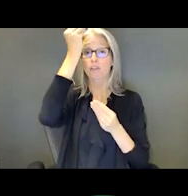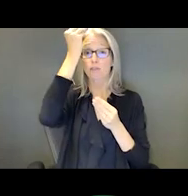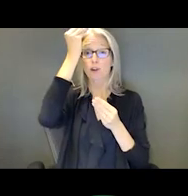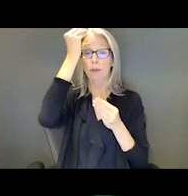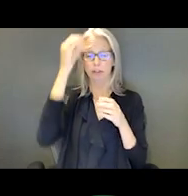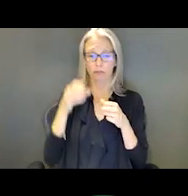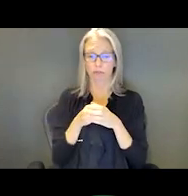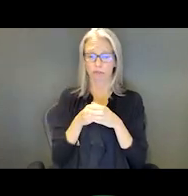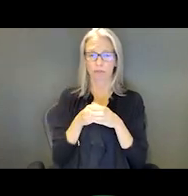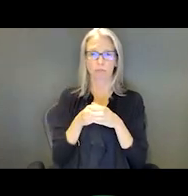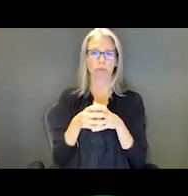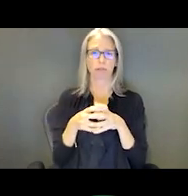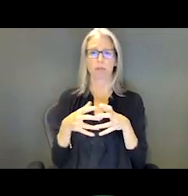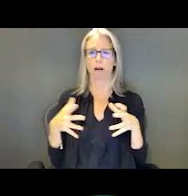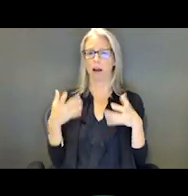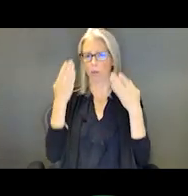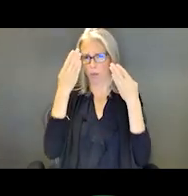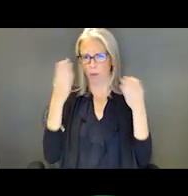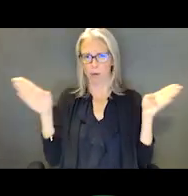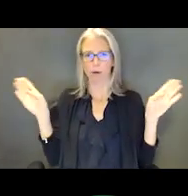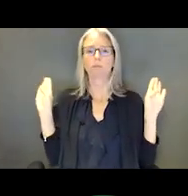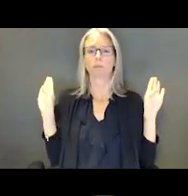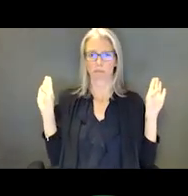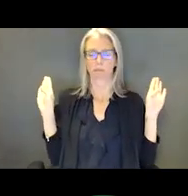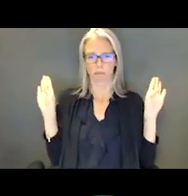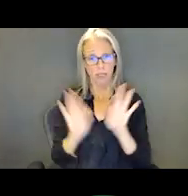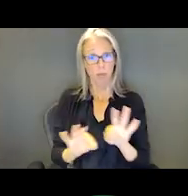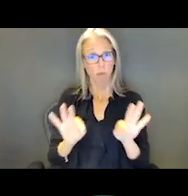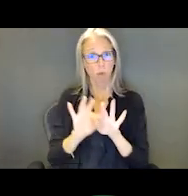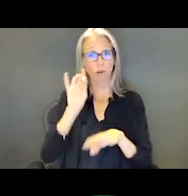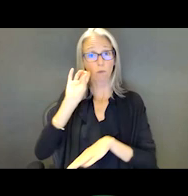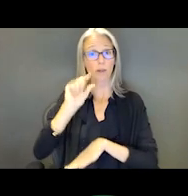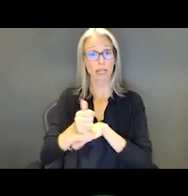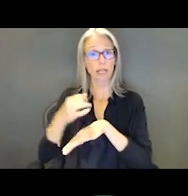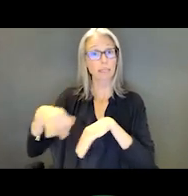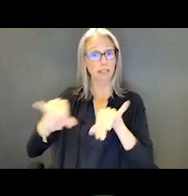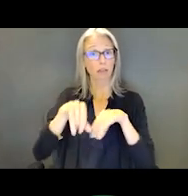that gap, I think, between these really specific objective standards.